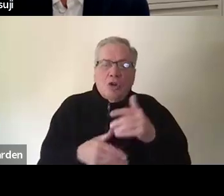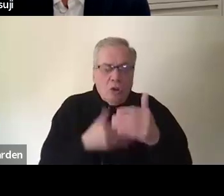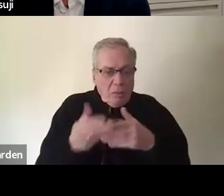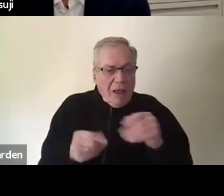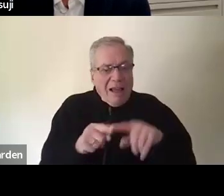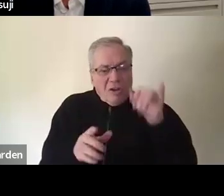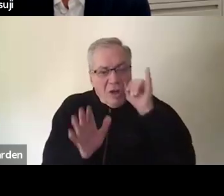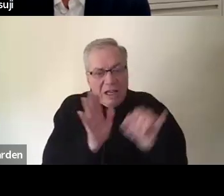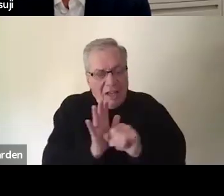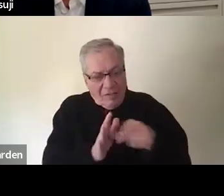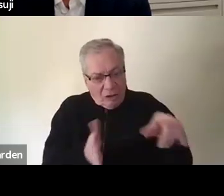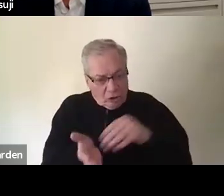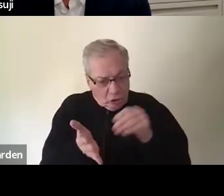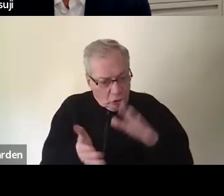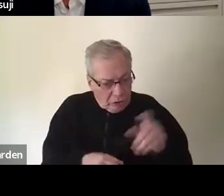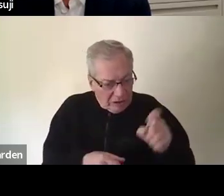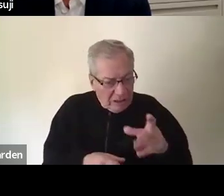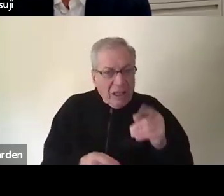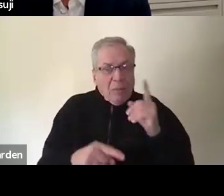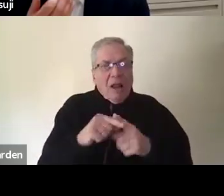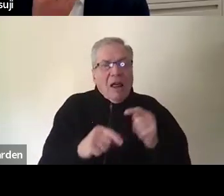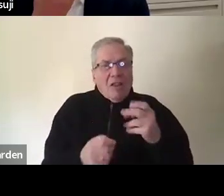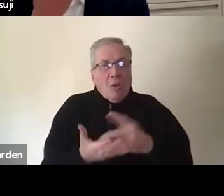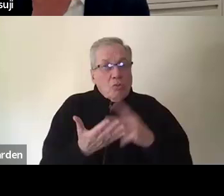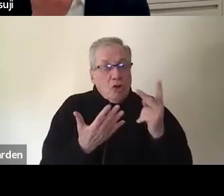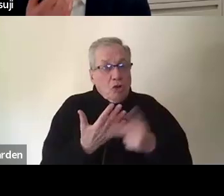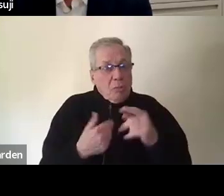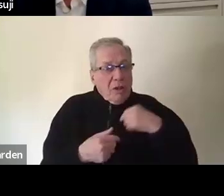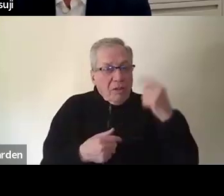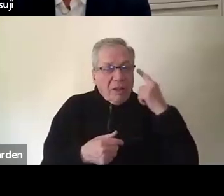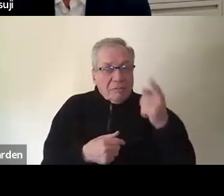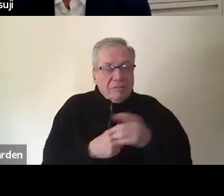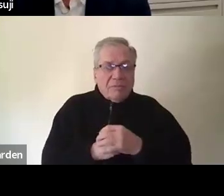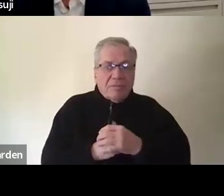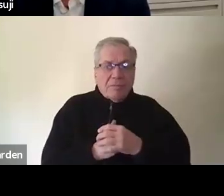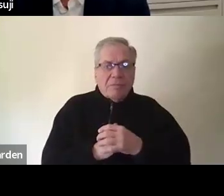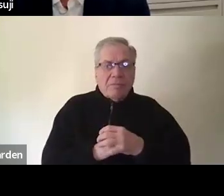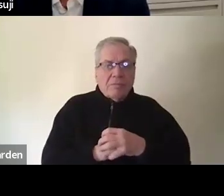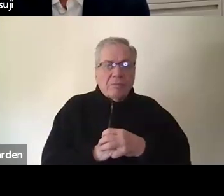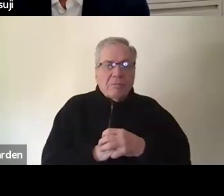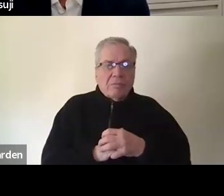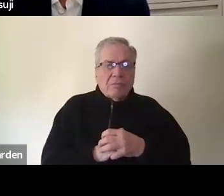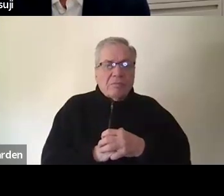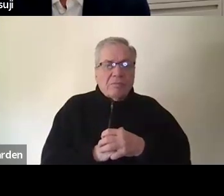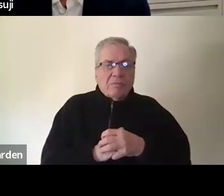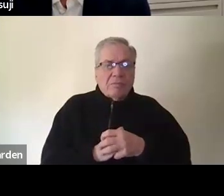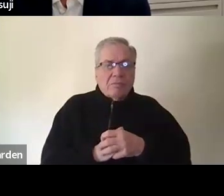needs and then designed your programs based off of that. I think that is awesome.